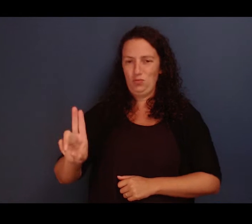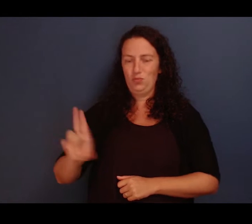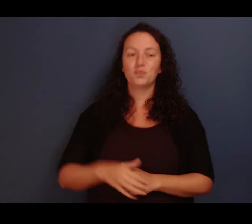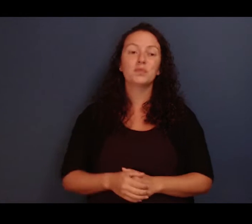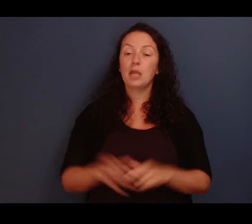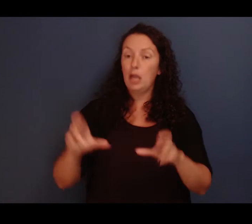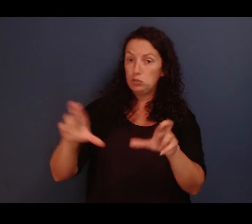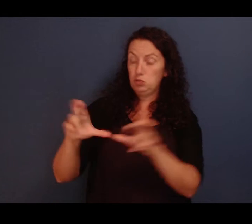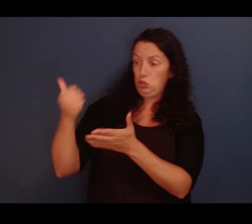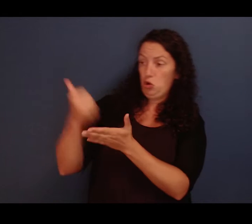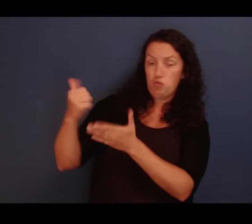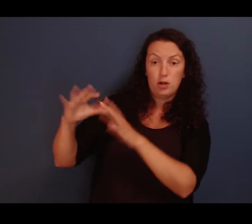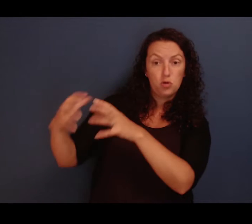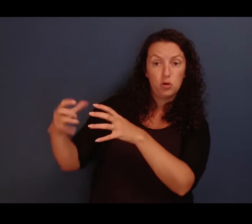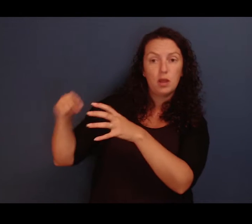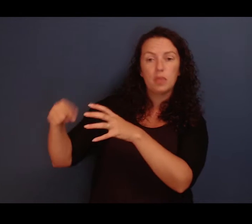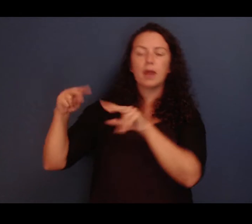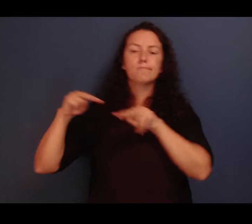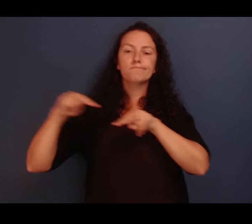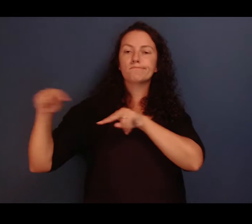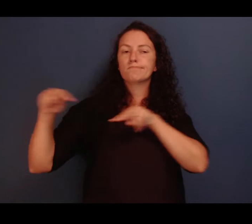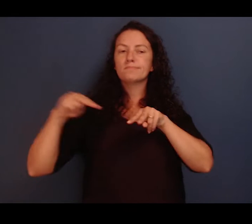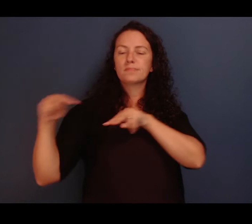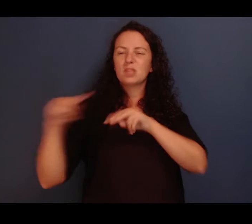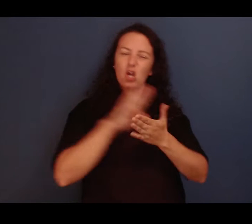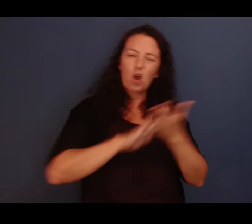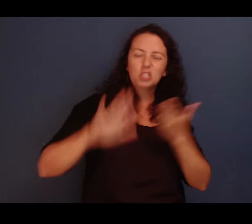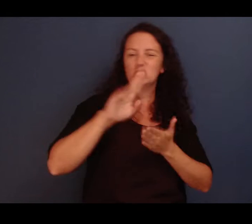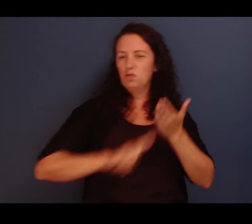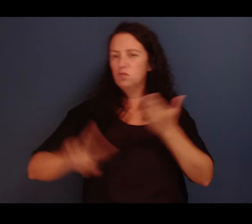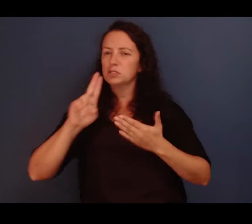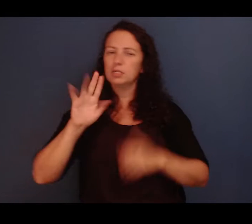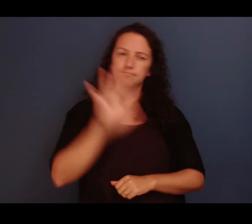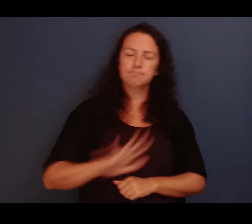a regional accreditor, NWCCU provides oversight to colleges and universities across seven